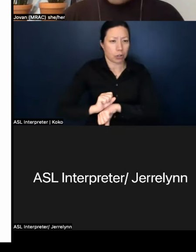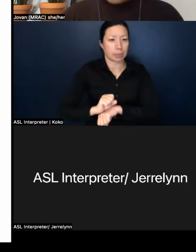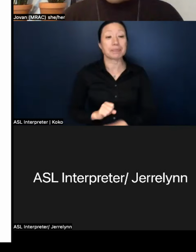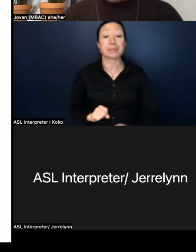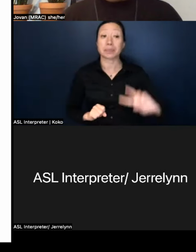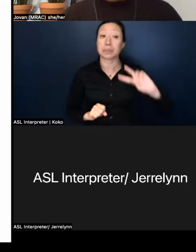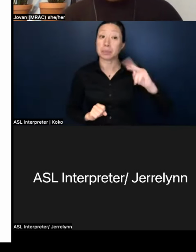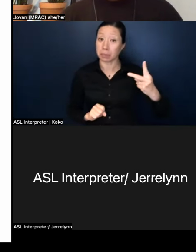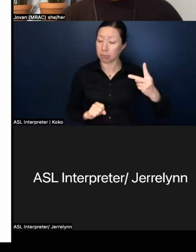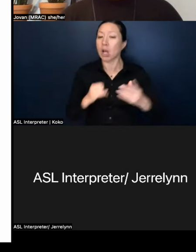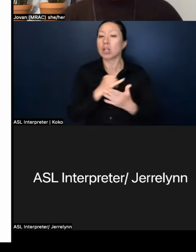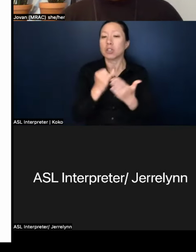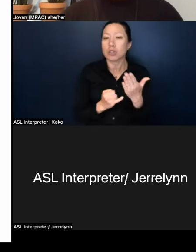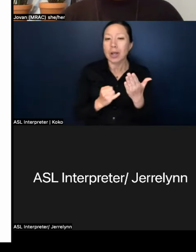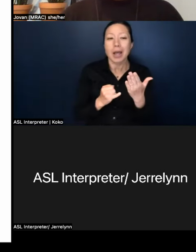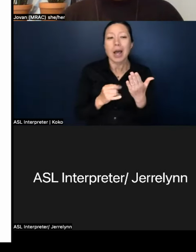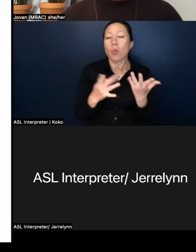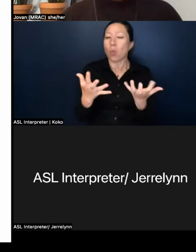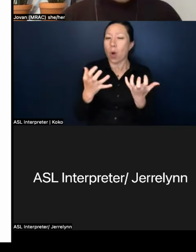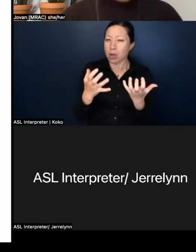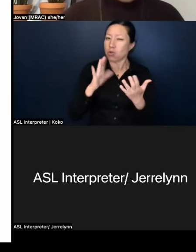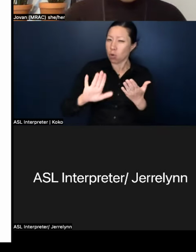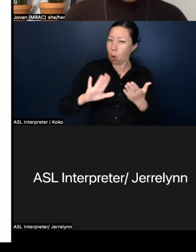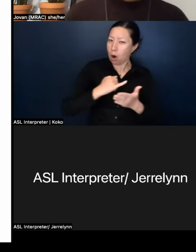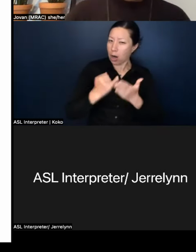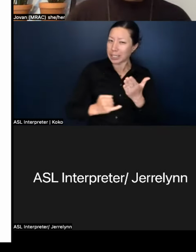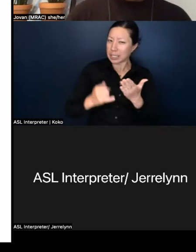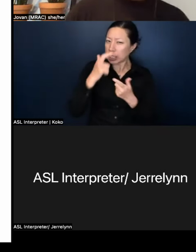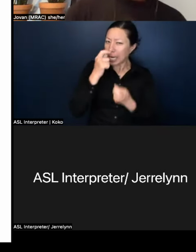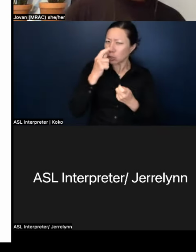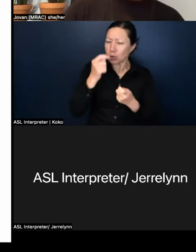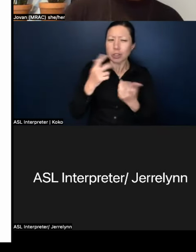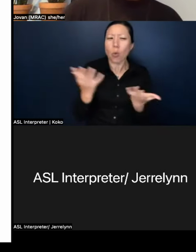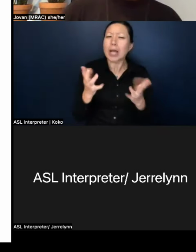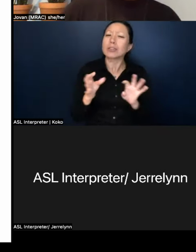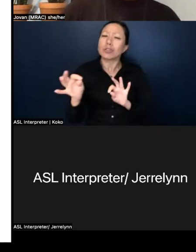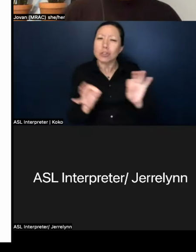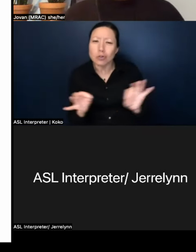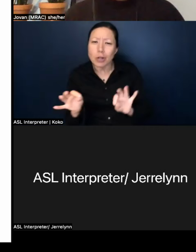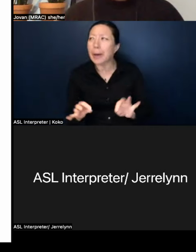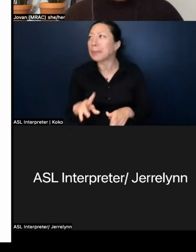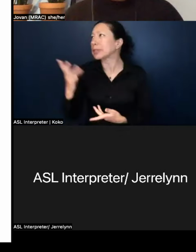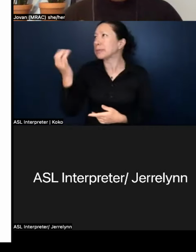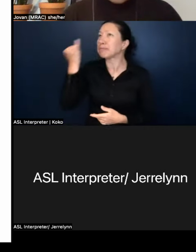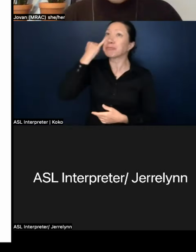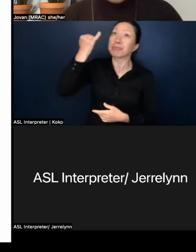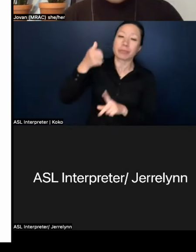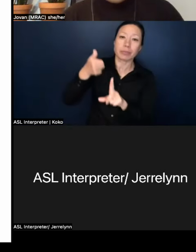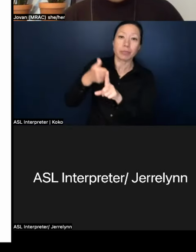So, you know, perhaps you're a tap dancer, who's interested in the history of hoofing